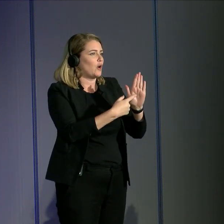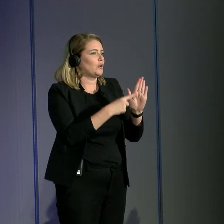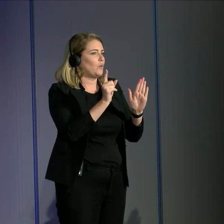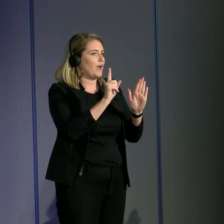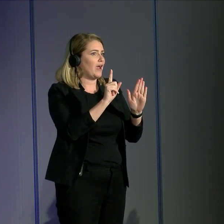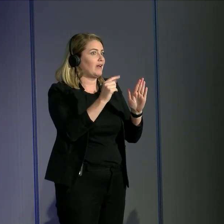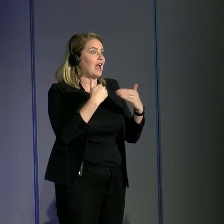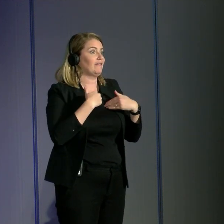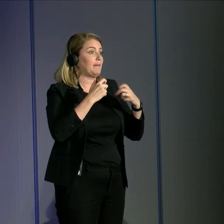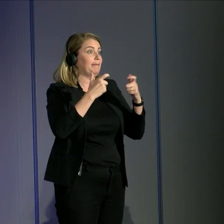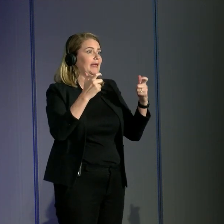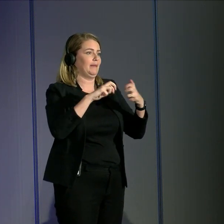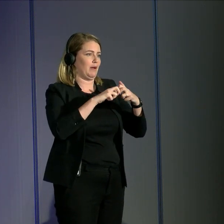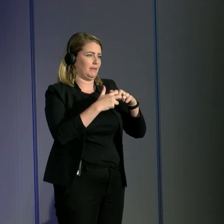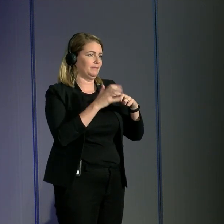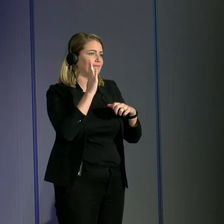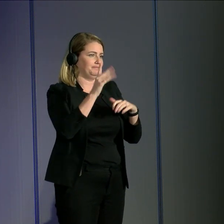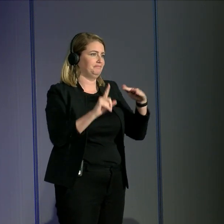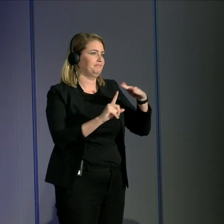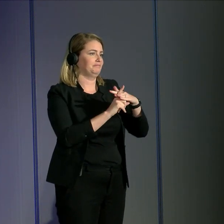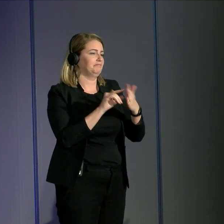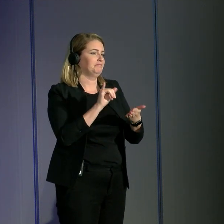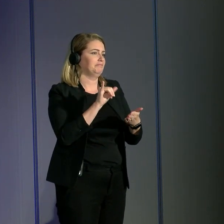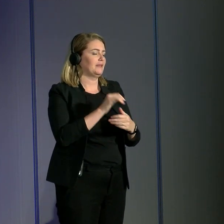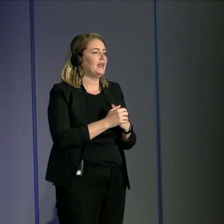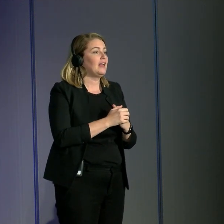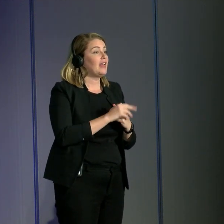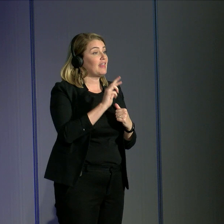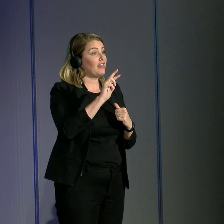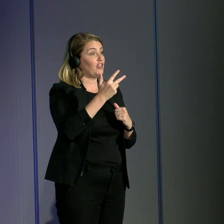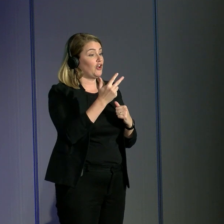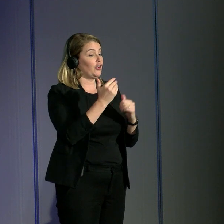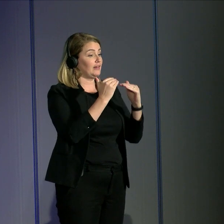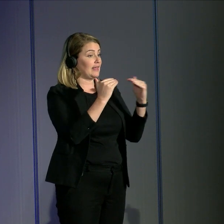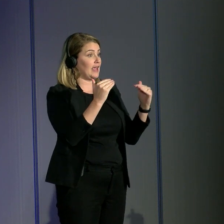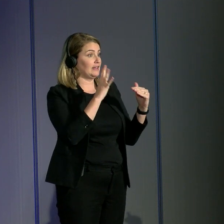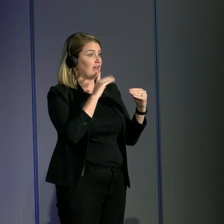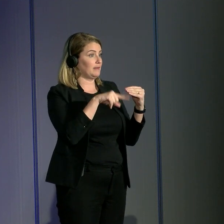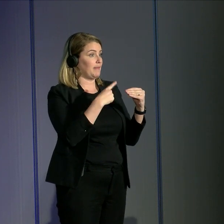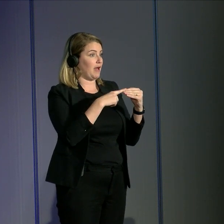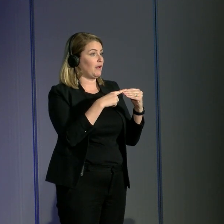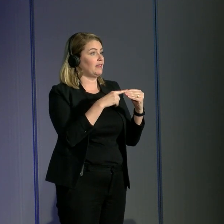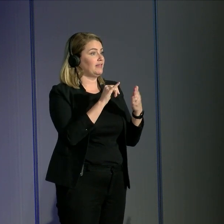And then that third layer I talked about, the engagement or manual export audits, you're